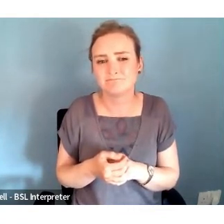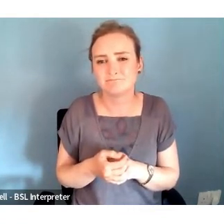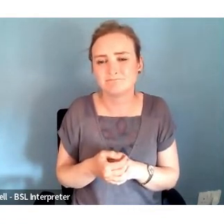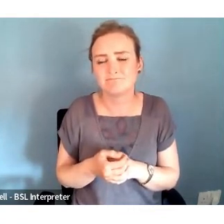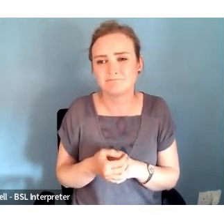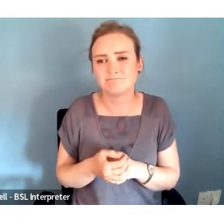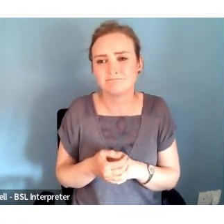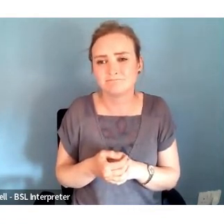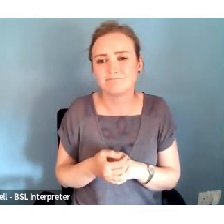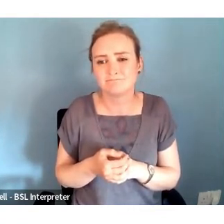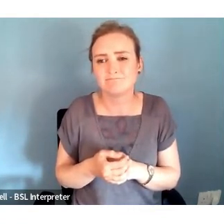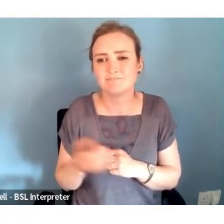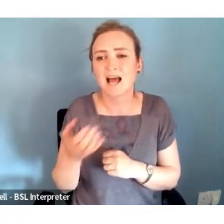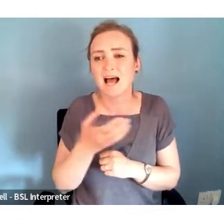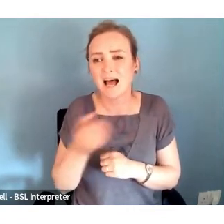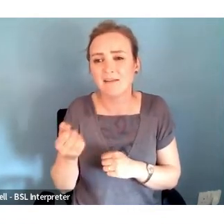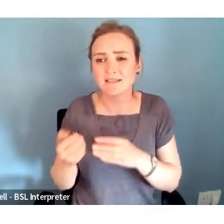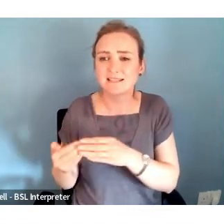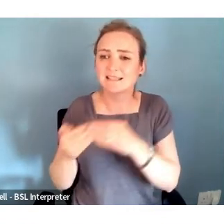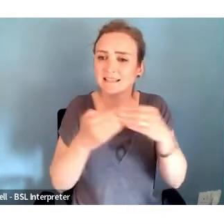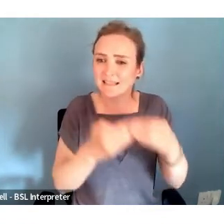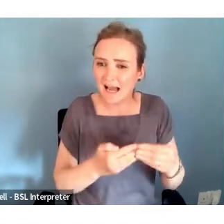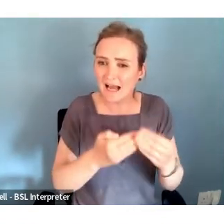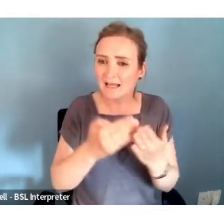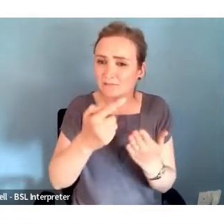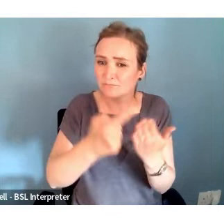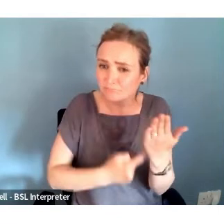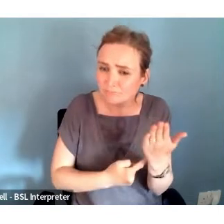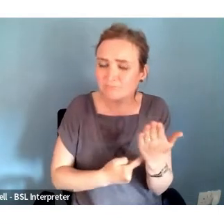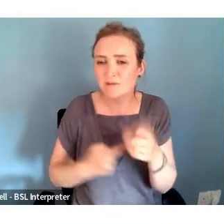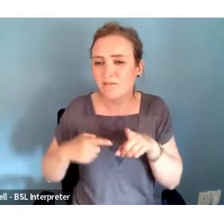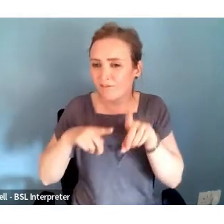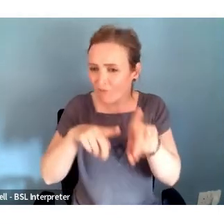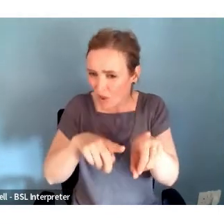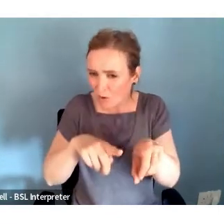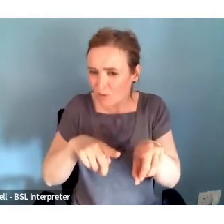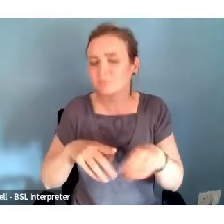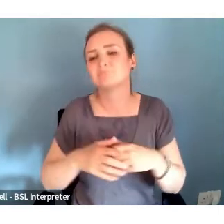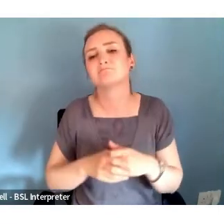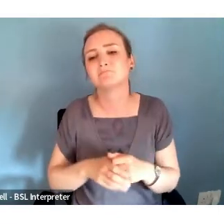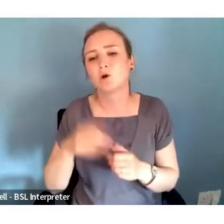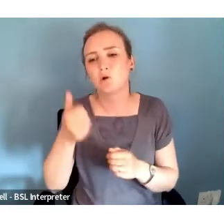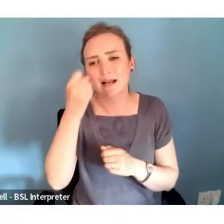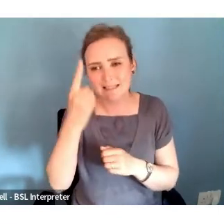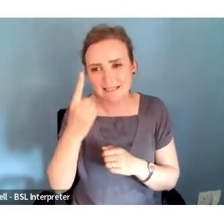Is actually having a guide. As I mentioned before: Asking foray just.S,